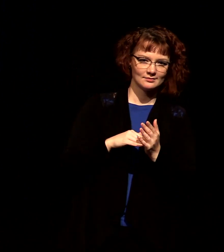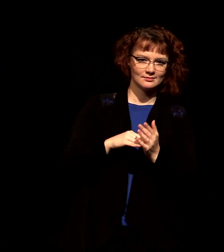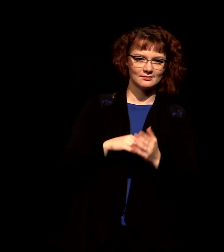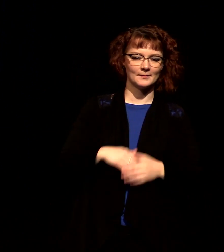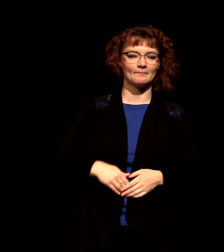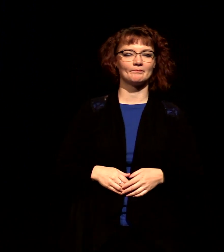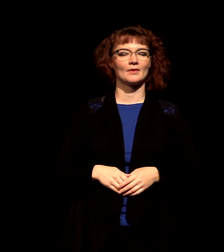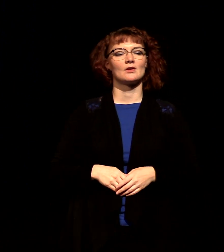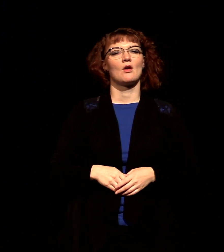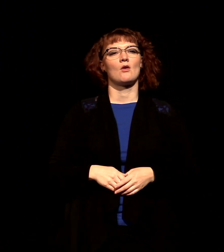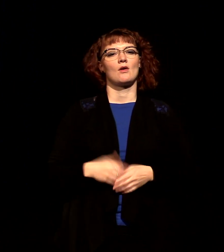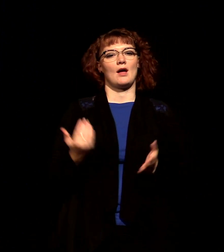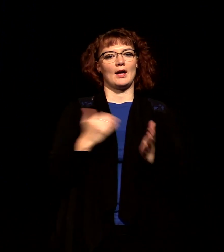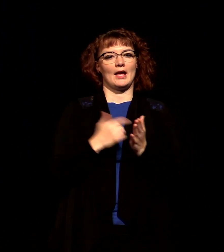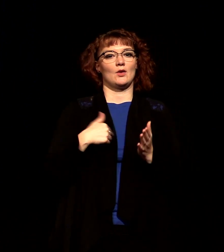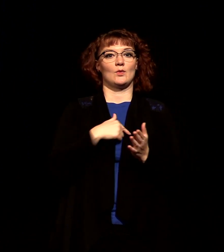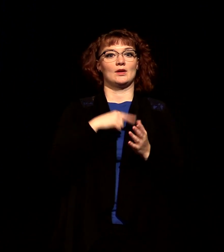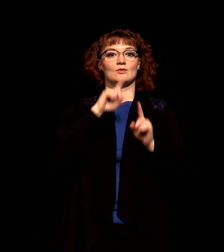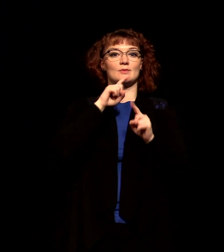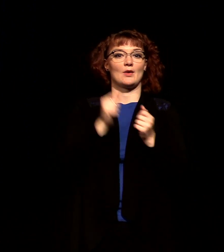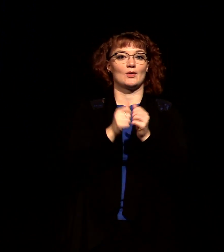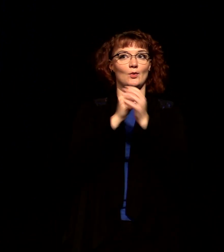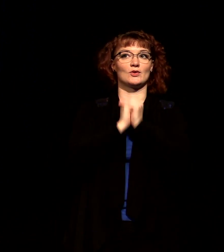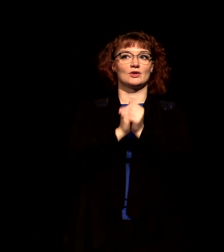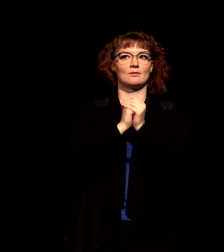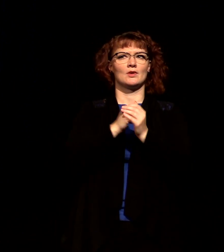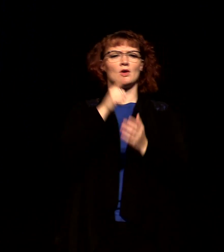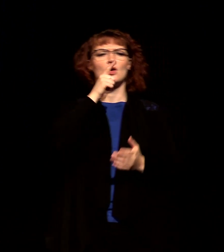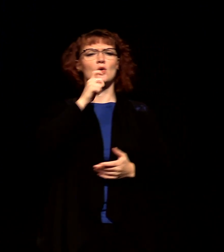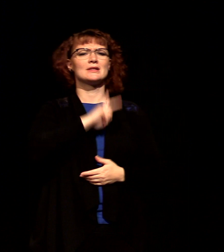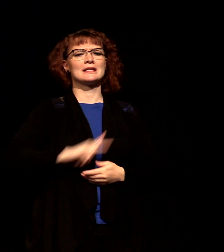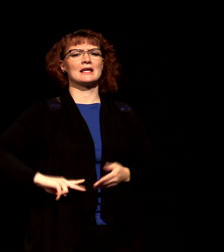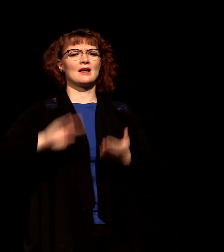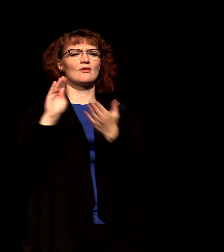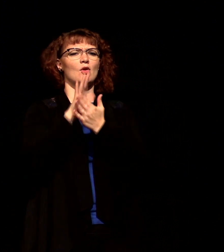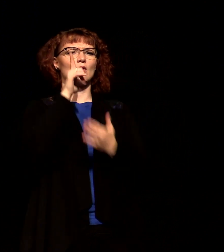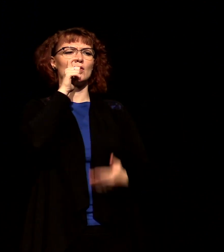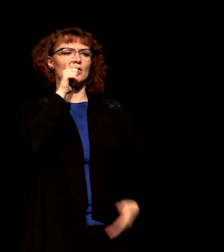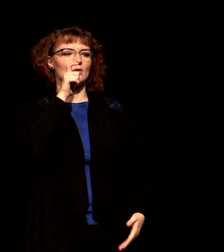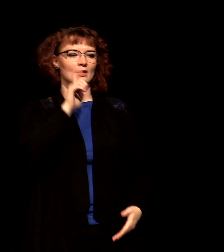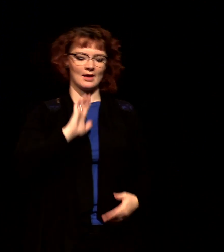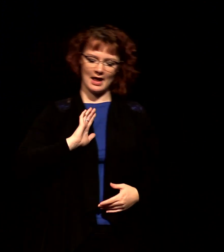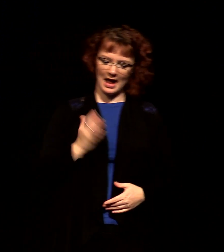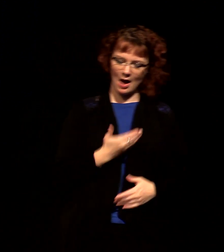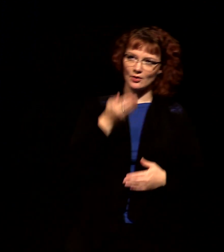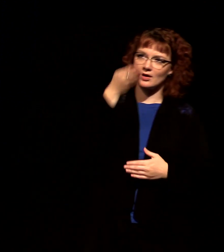respond and worship Who is this King of Glory, our God who dwelt